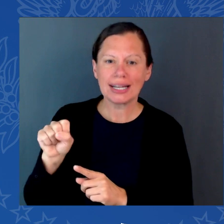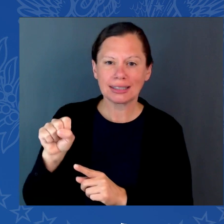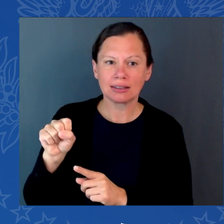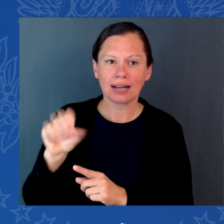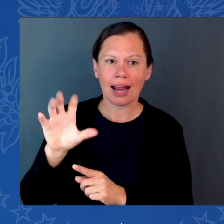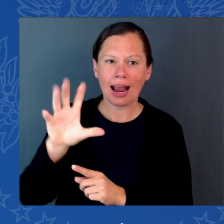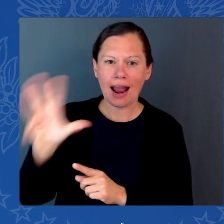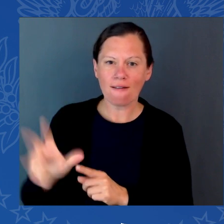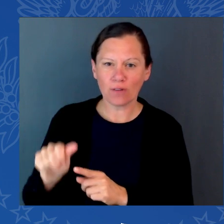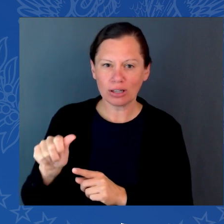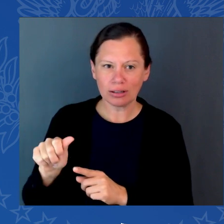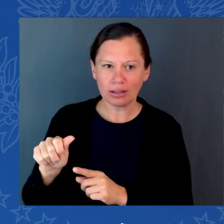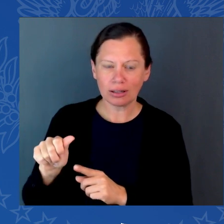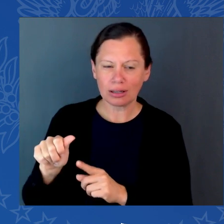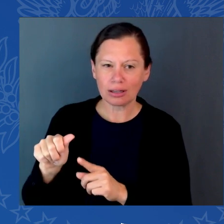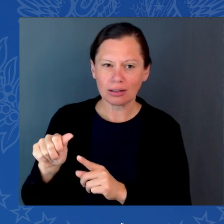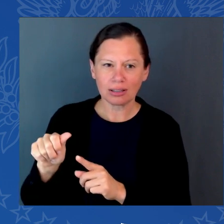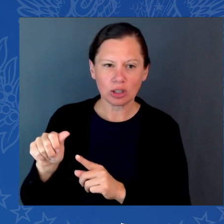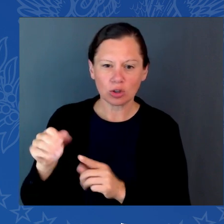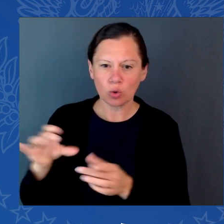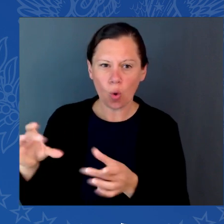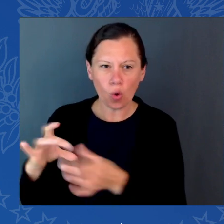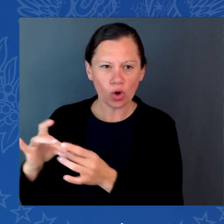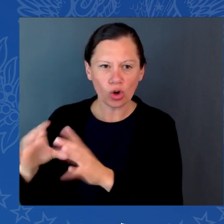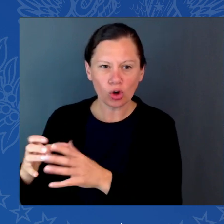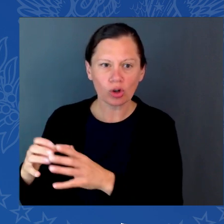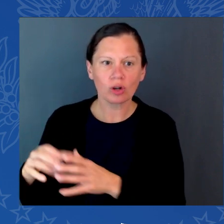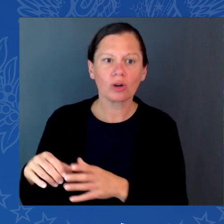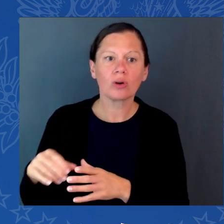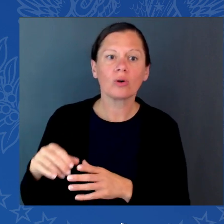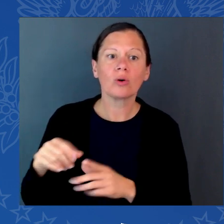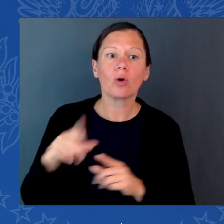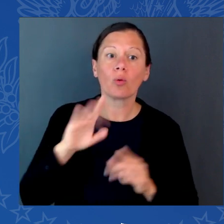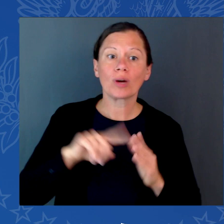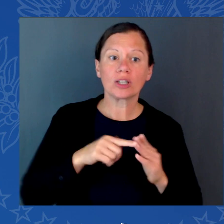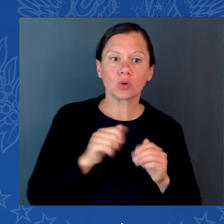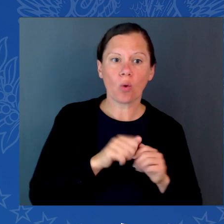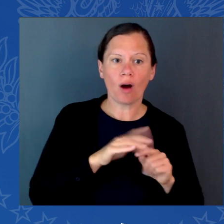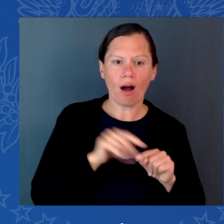with the Katanga province in DRC and the copper belt in Zambia.